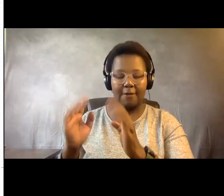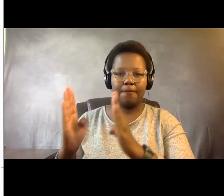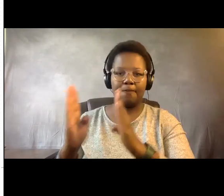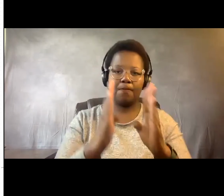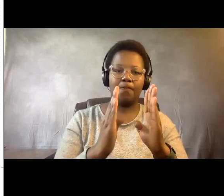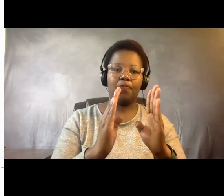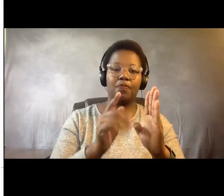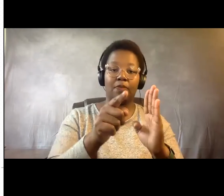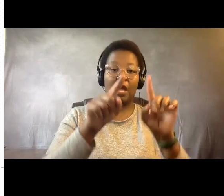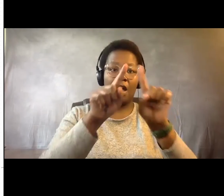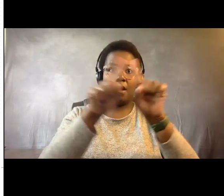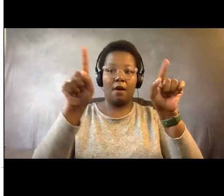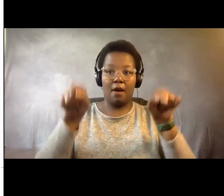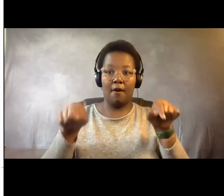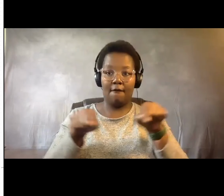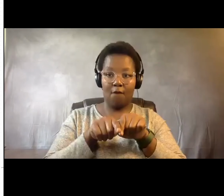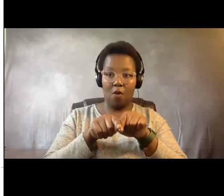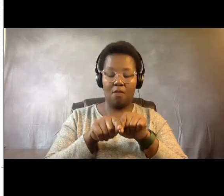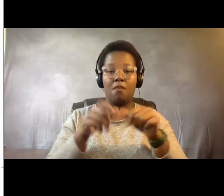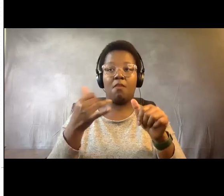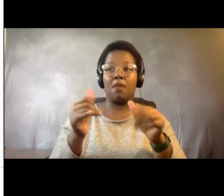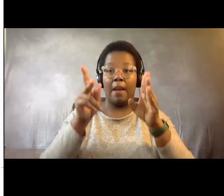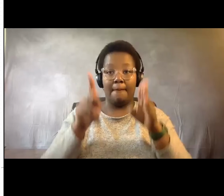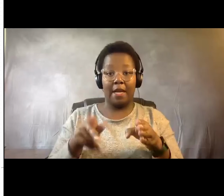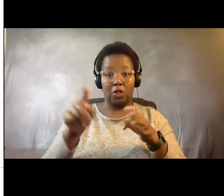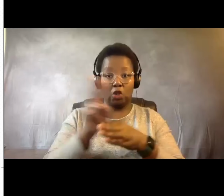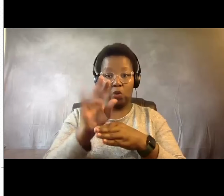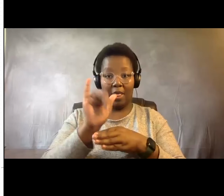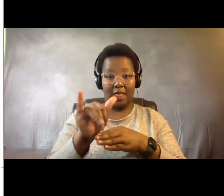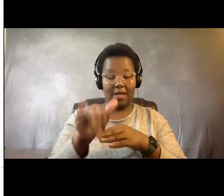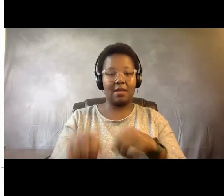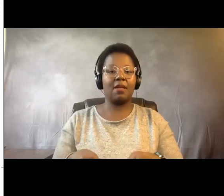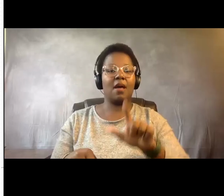I want the user to go from left to right, there I want them to go through all the fields on